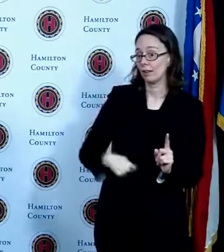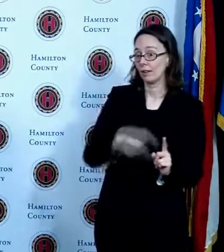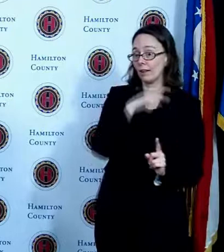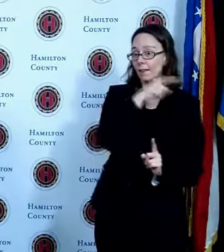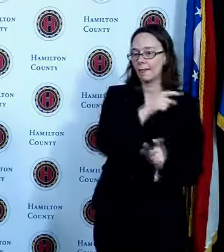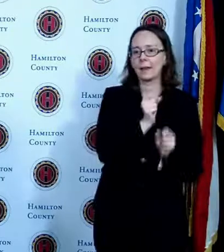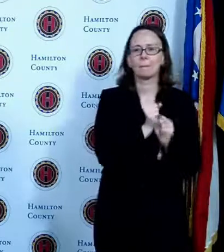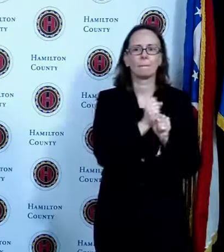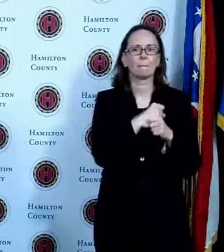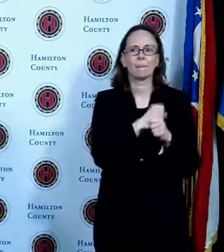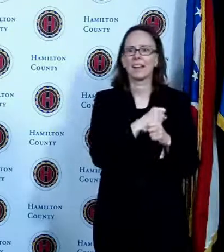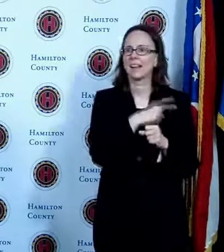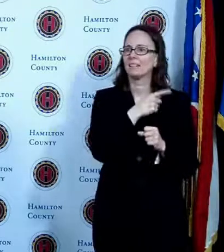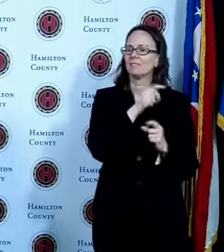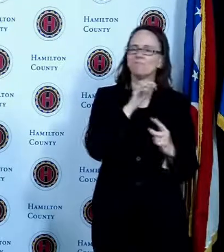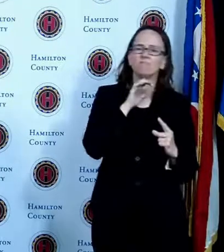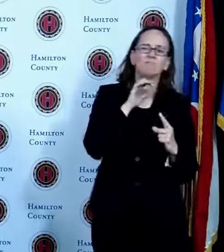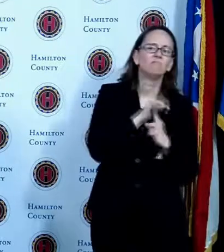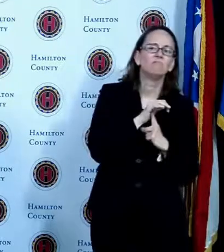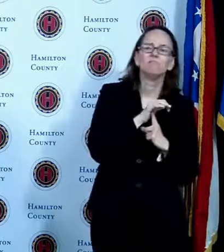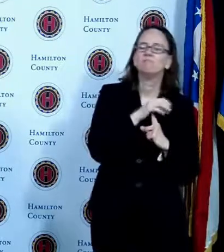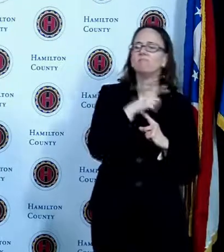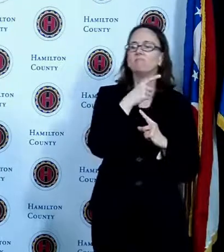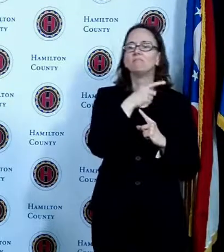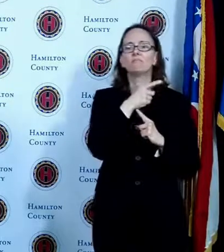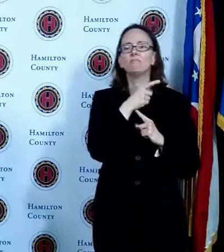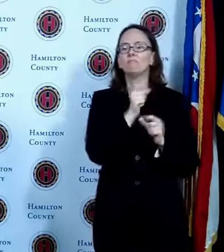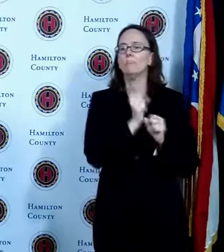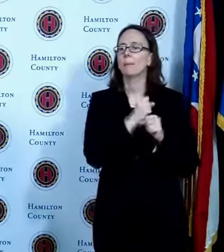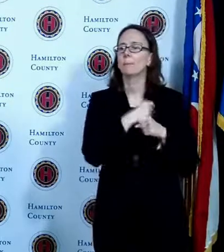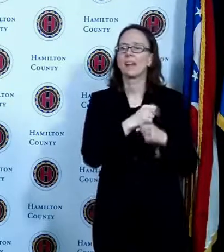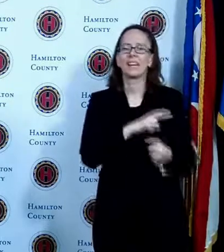some progress made by the administration and trying to curtail some of that with